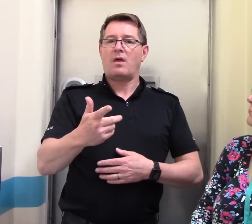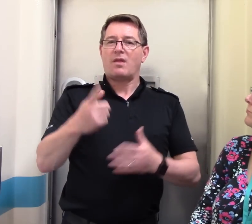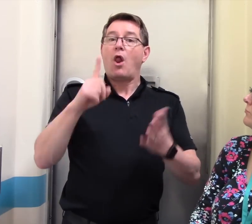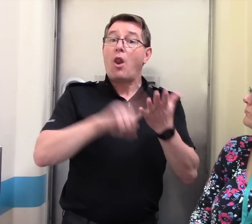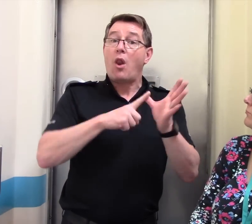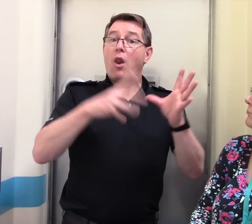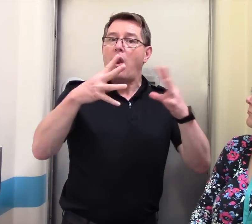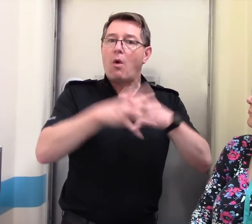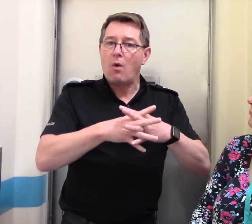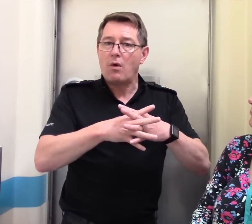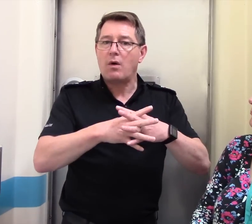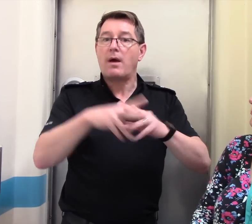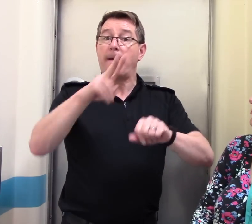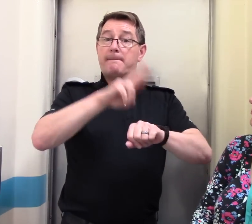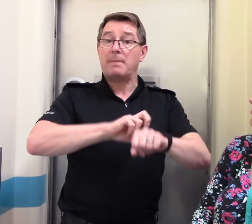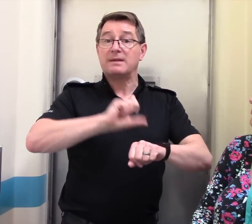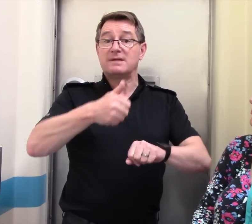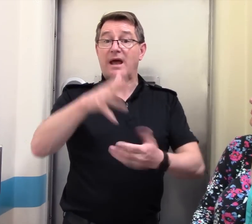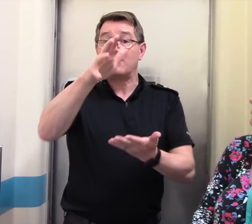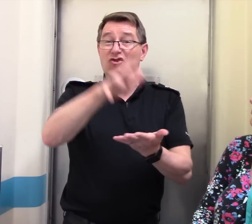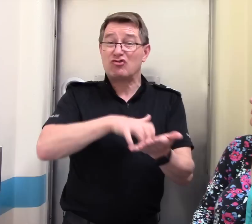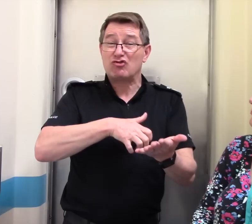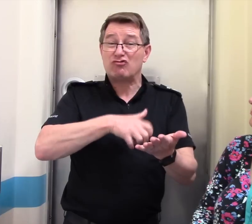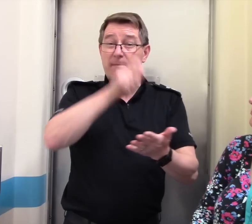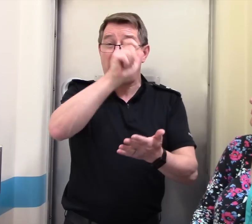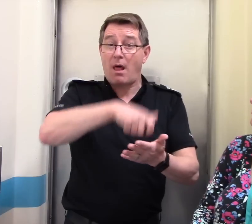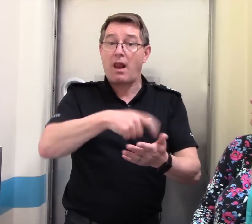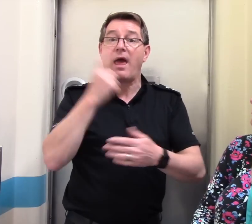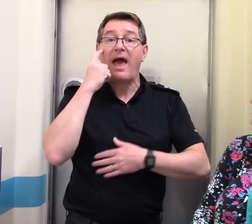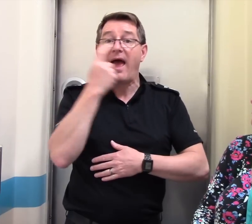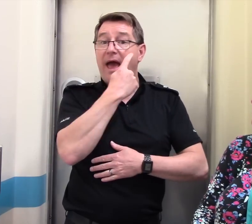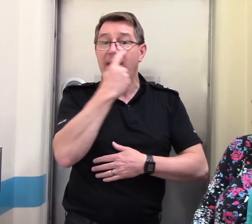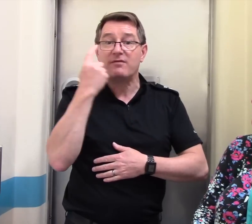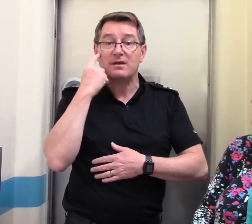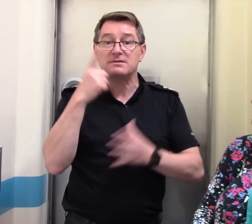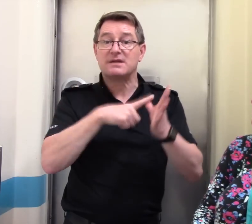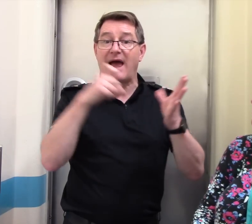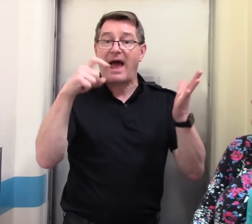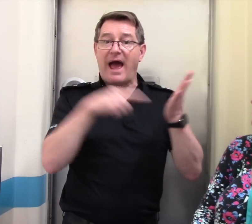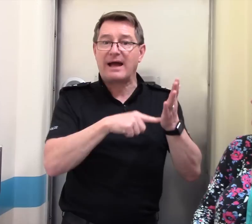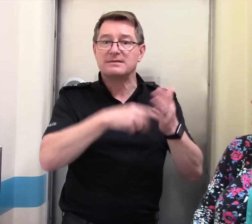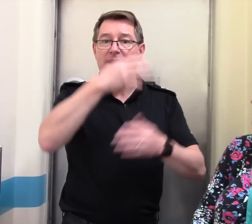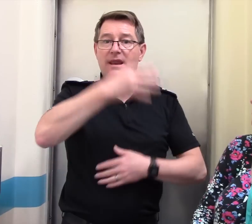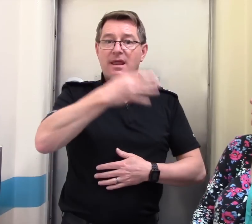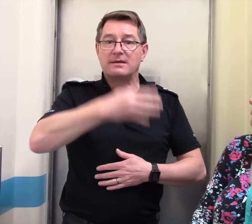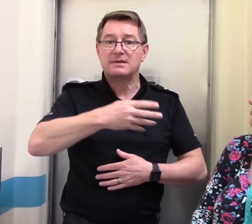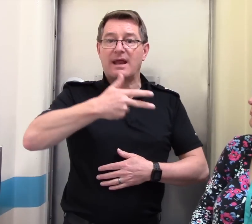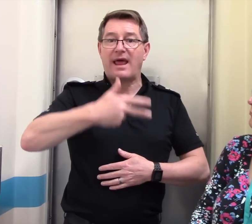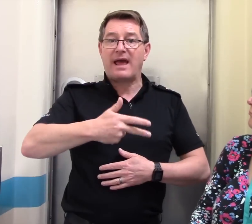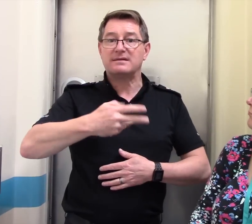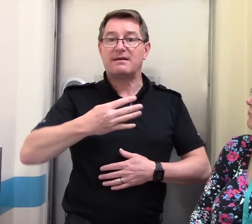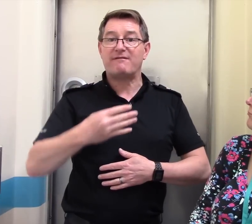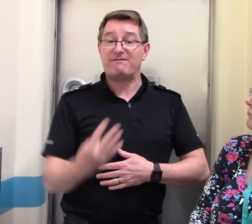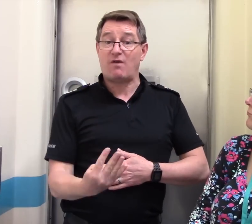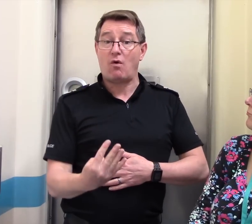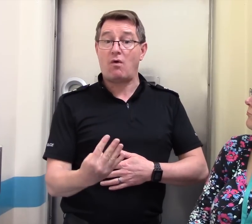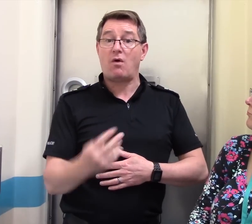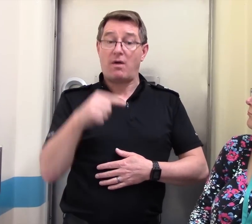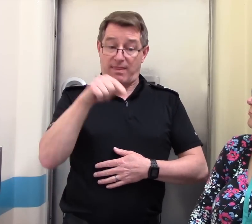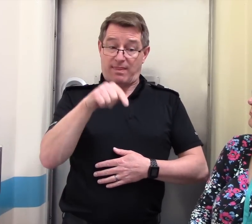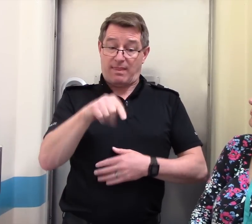The law is the Police and Criminal Evidence Act, 1984